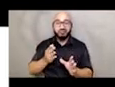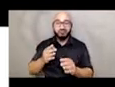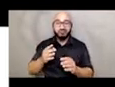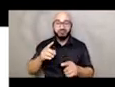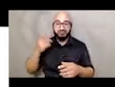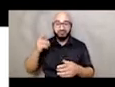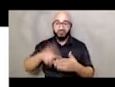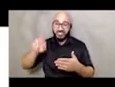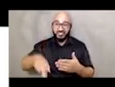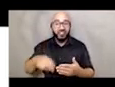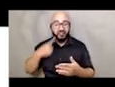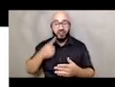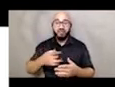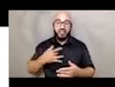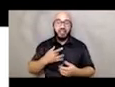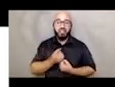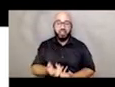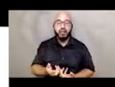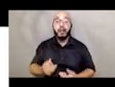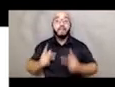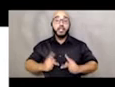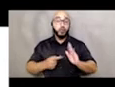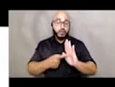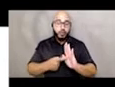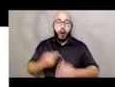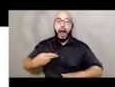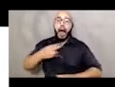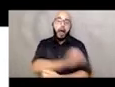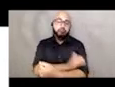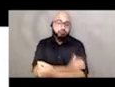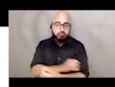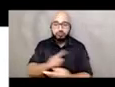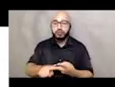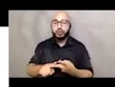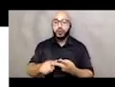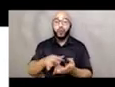So some physical include high blood pressure, a weakened immune system,